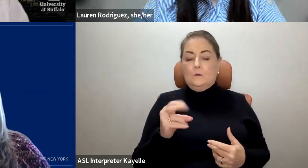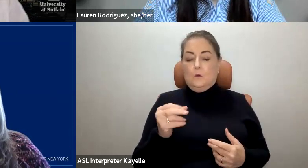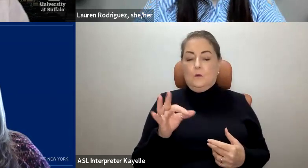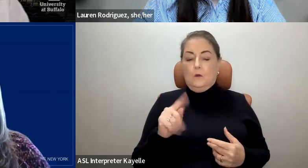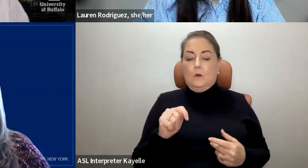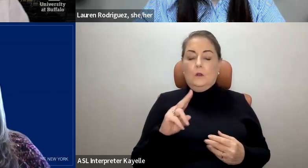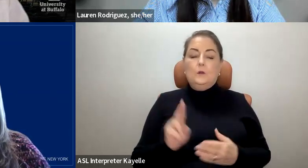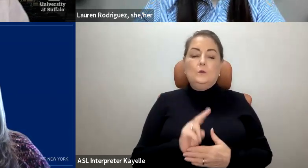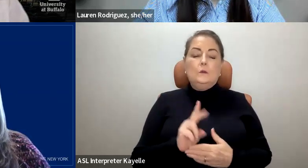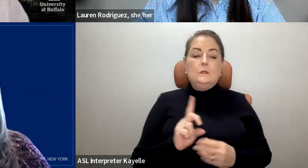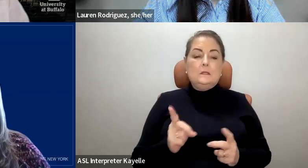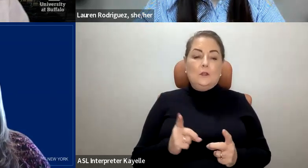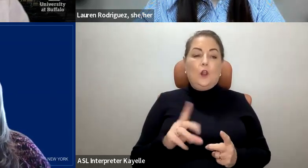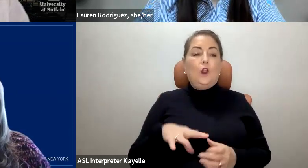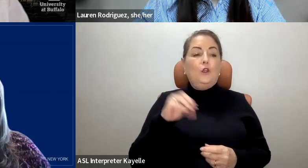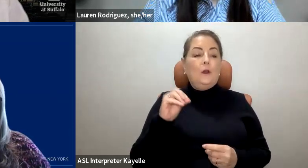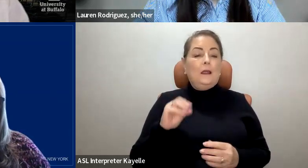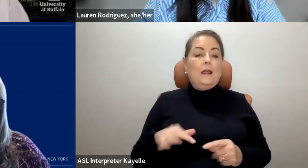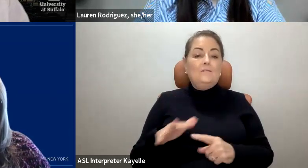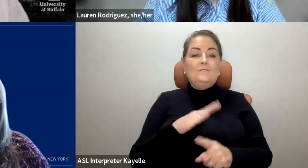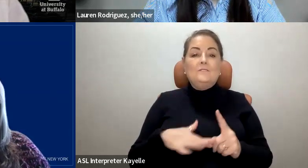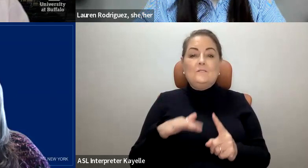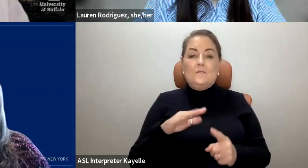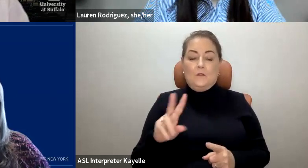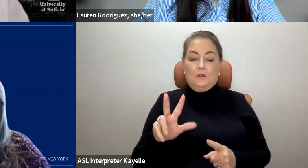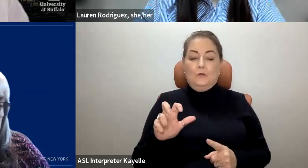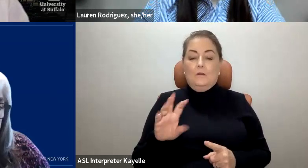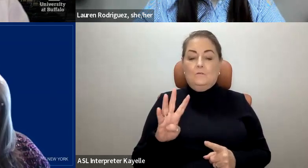digital learning environment. So we have over 346,000 user